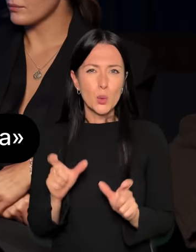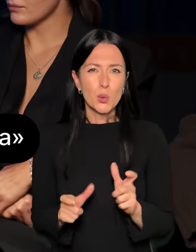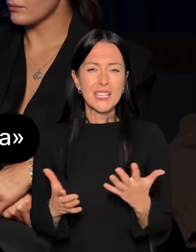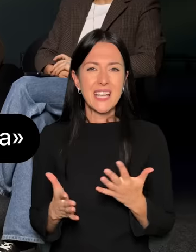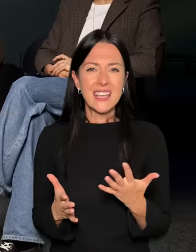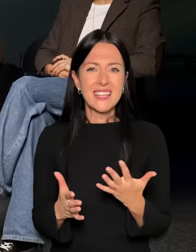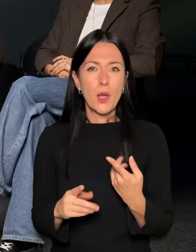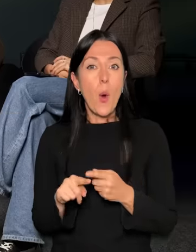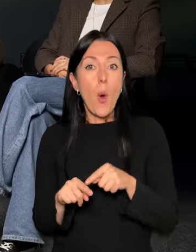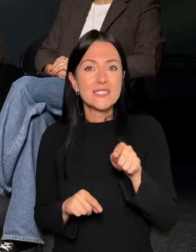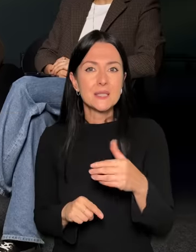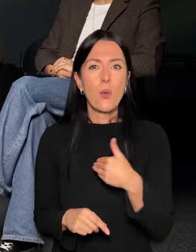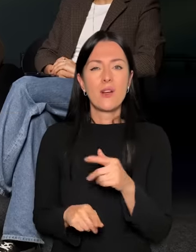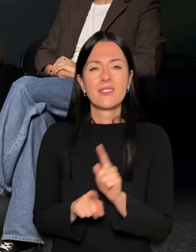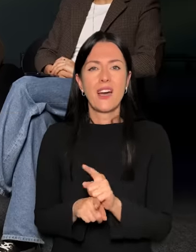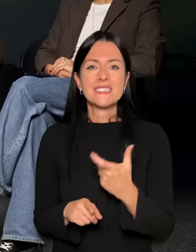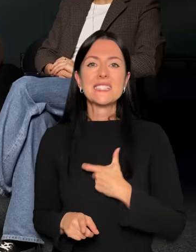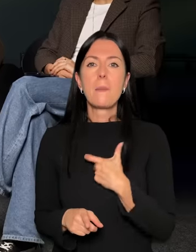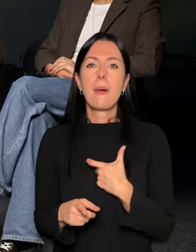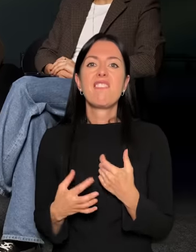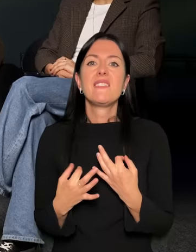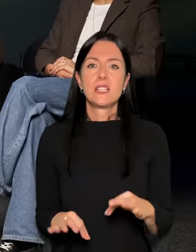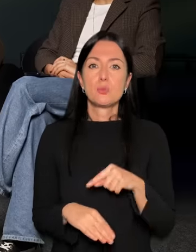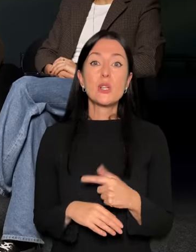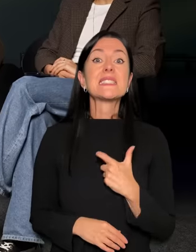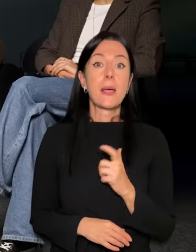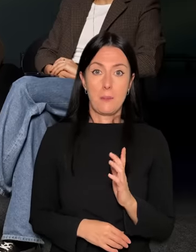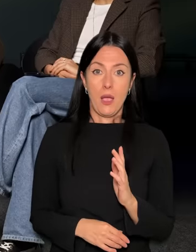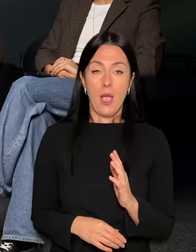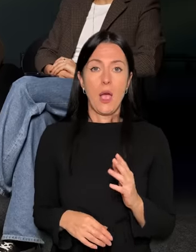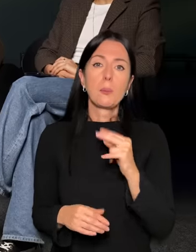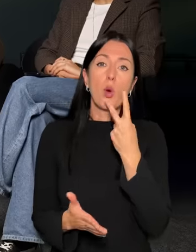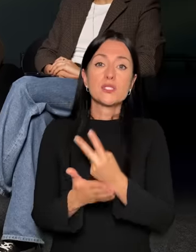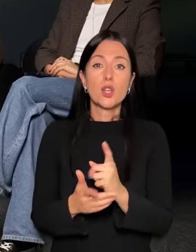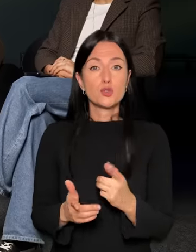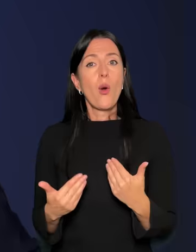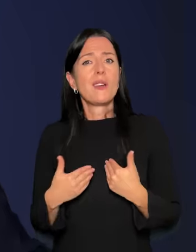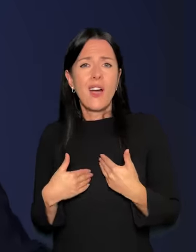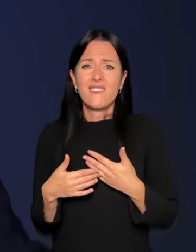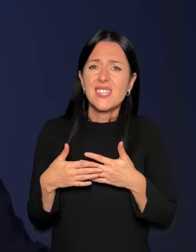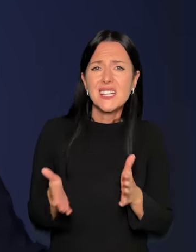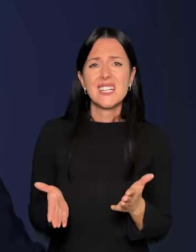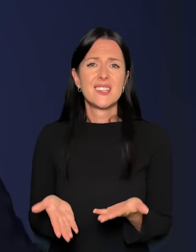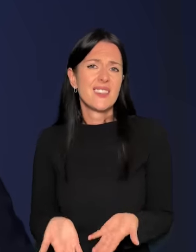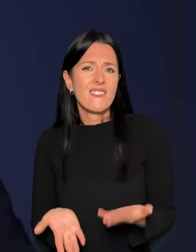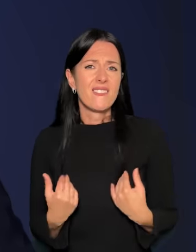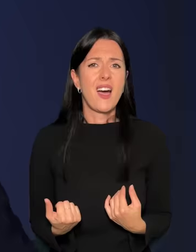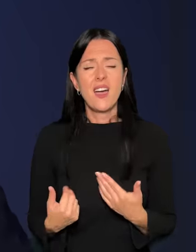want to feel more liberated and want to show that, like, I'm open, there, let's talk,